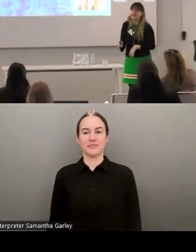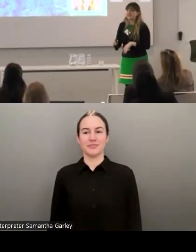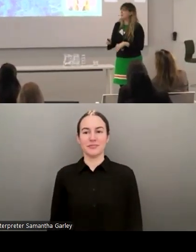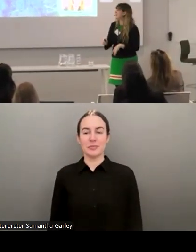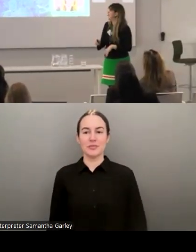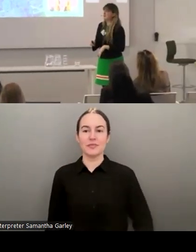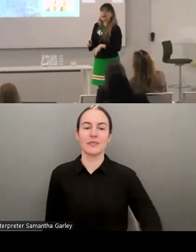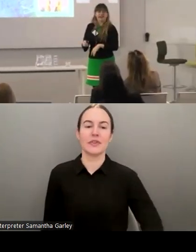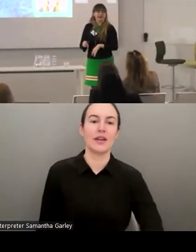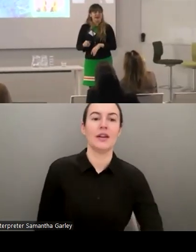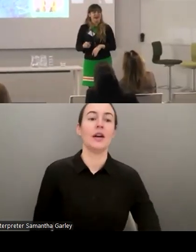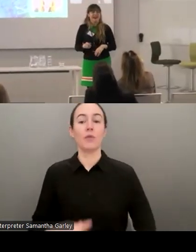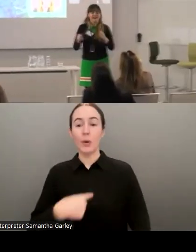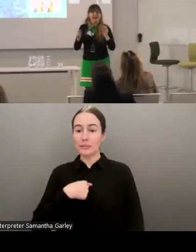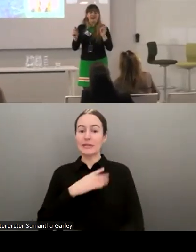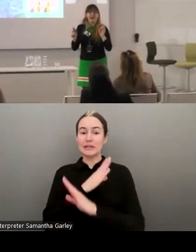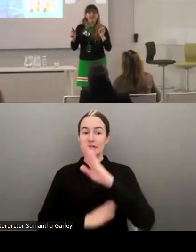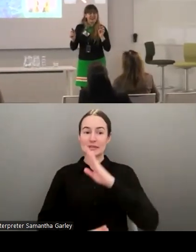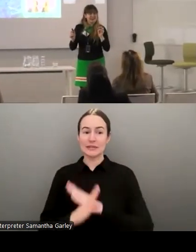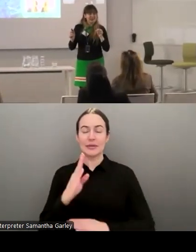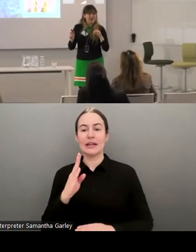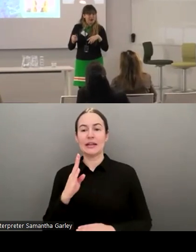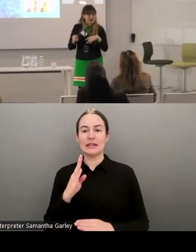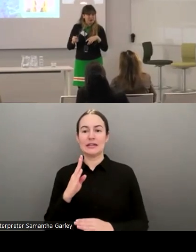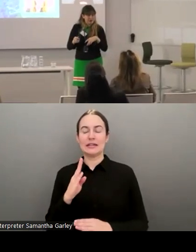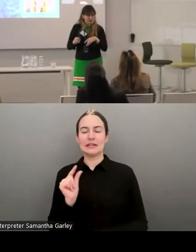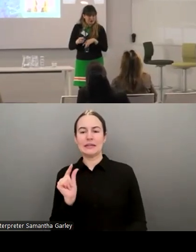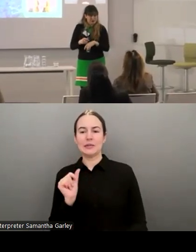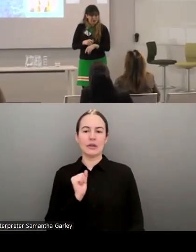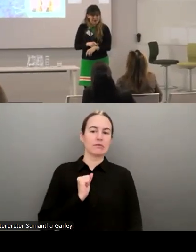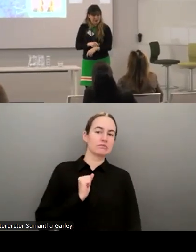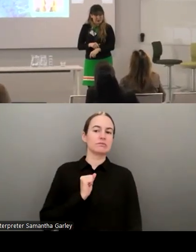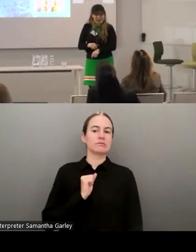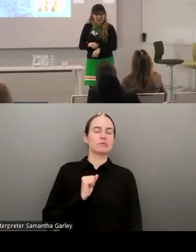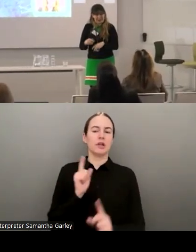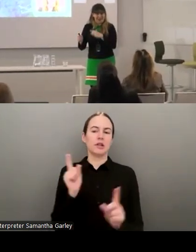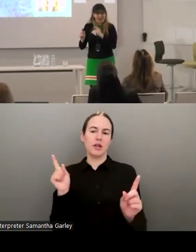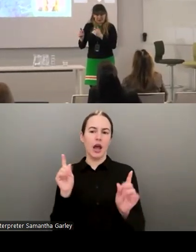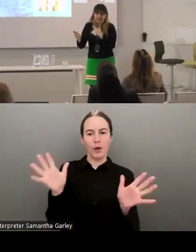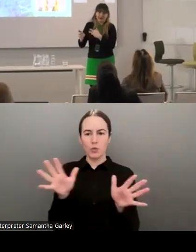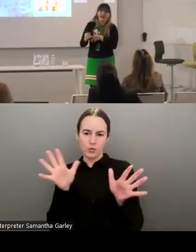disability has been a little bit kind of like an unsexy topic. People often use that word, which I think is a little bit weird, but,